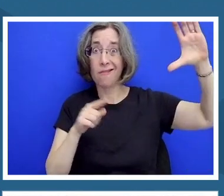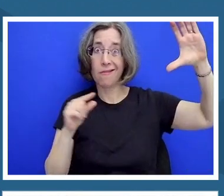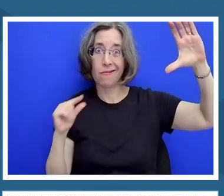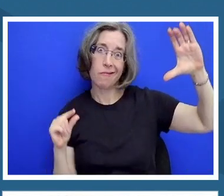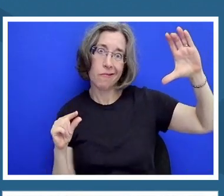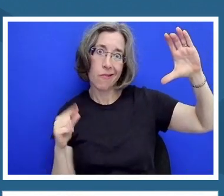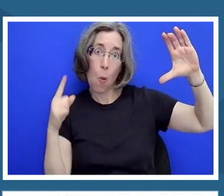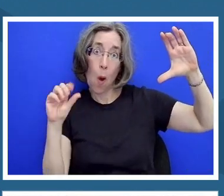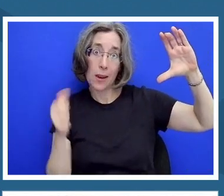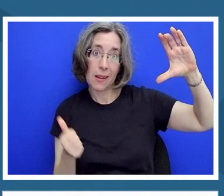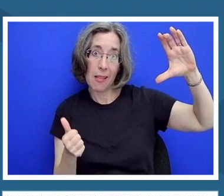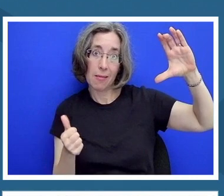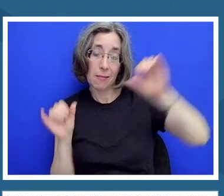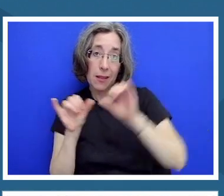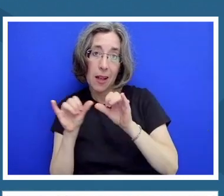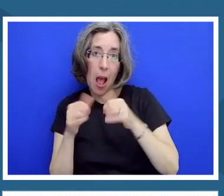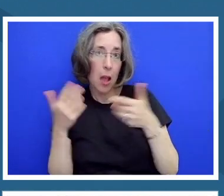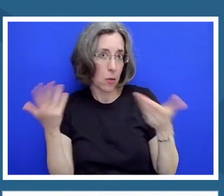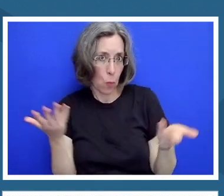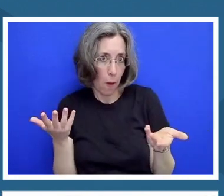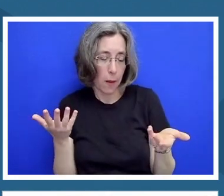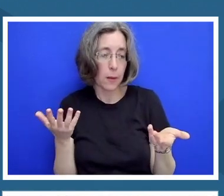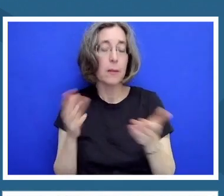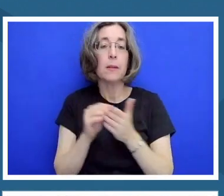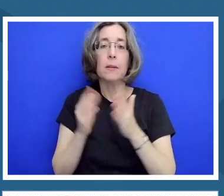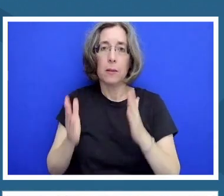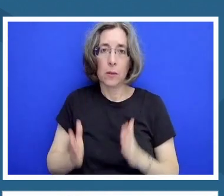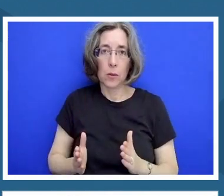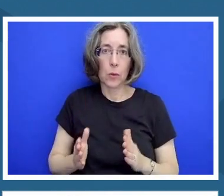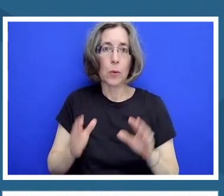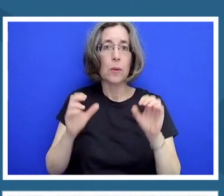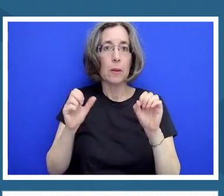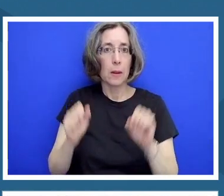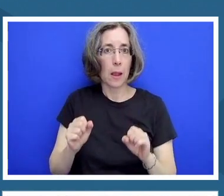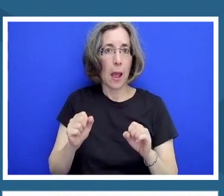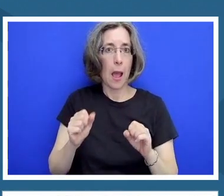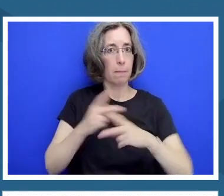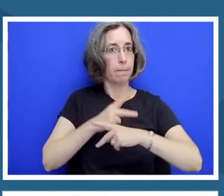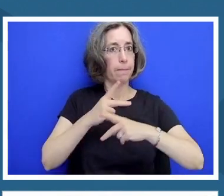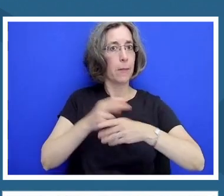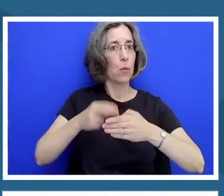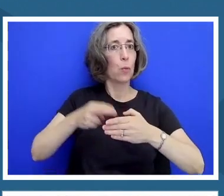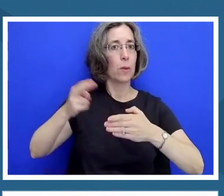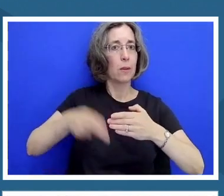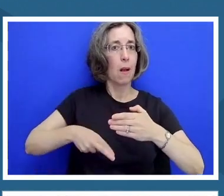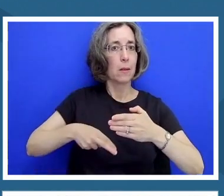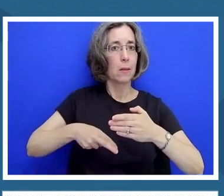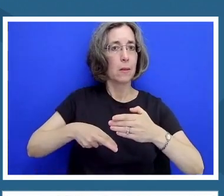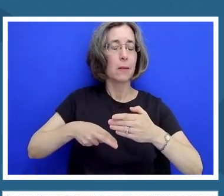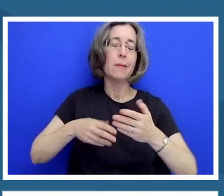students can come up with results